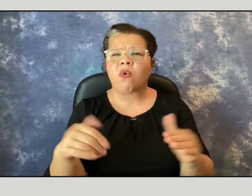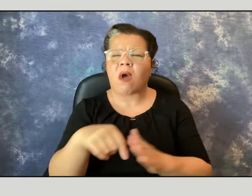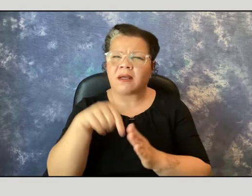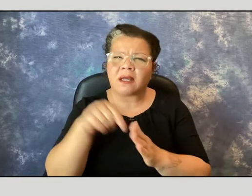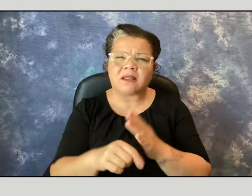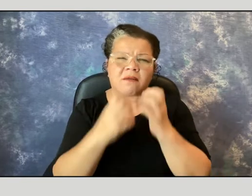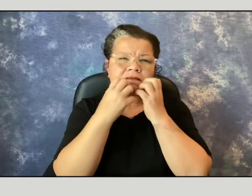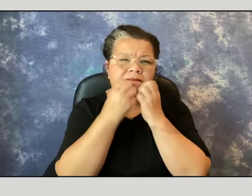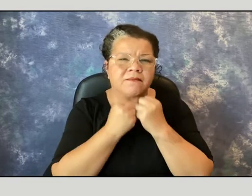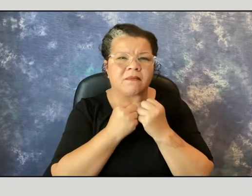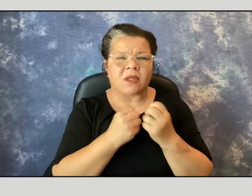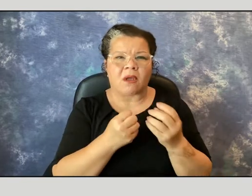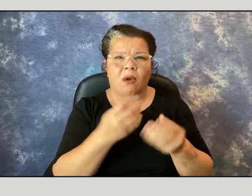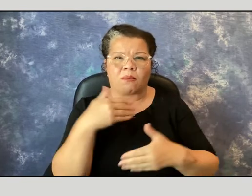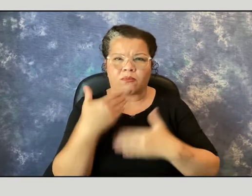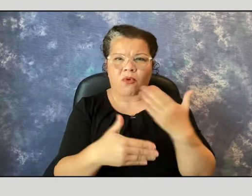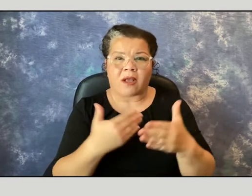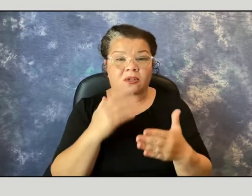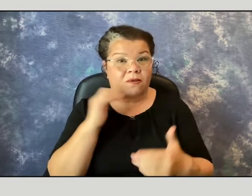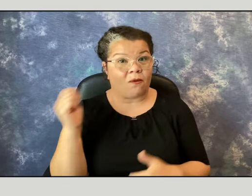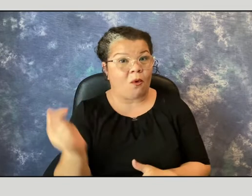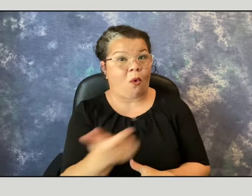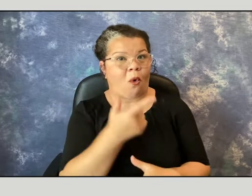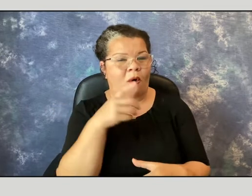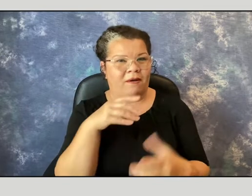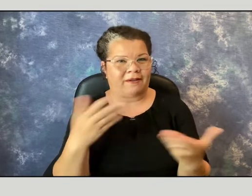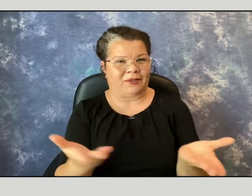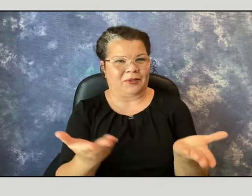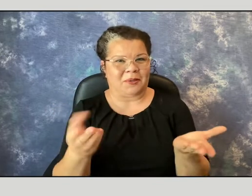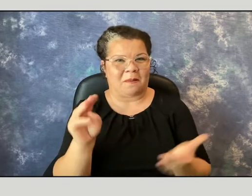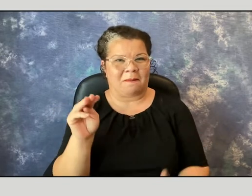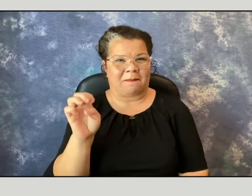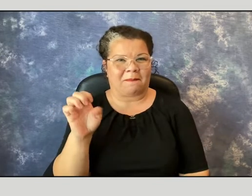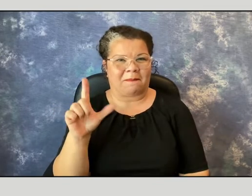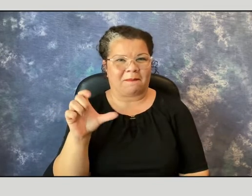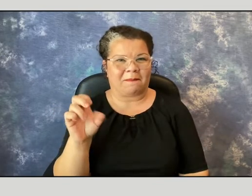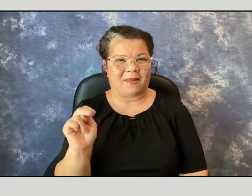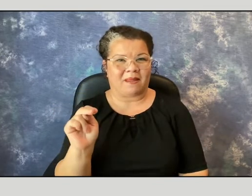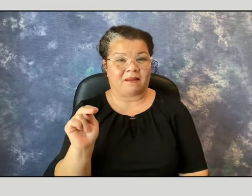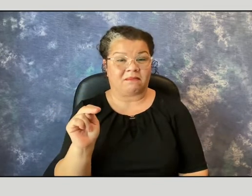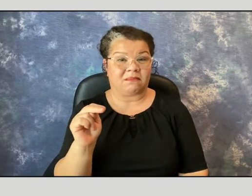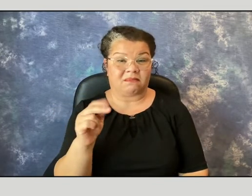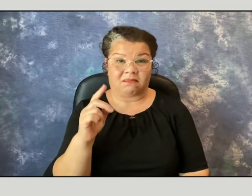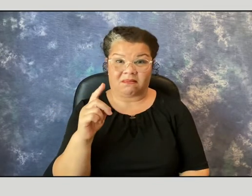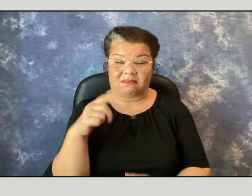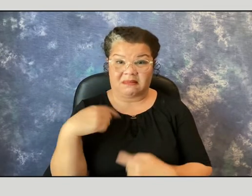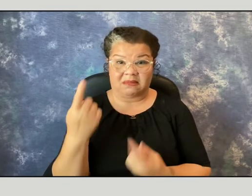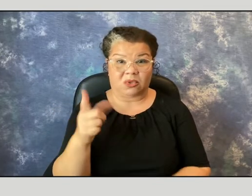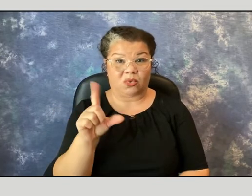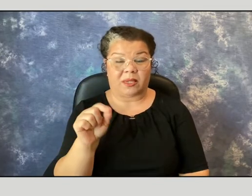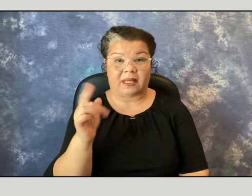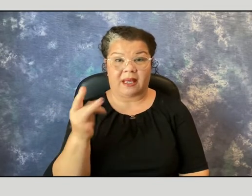for all of us at Mellon. In that time since 2018, we've convened and collaborated